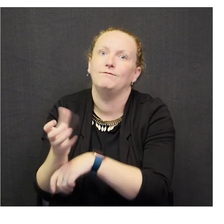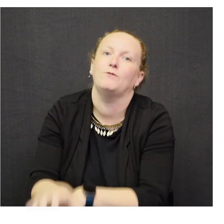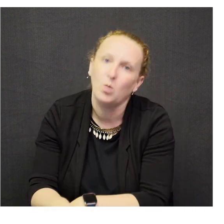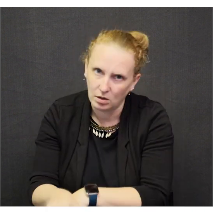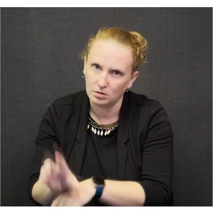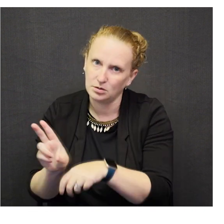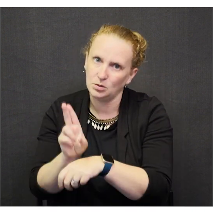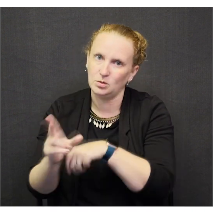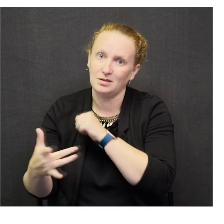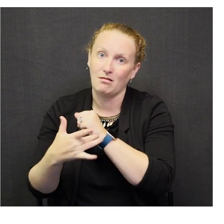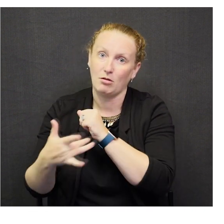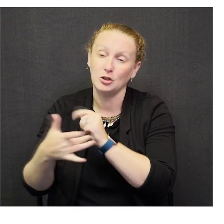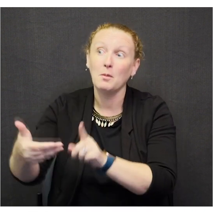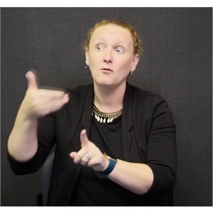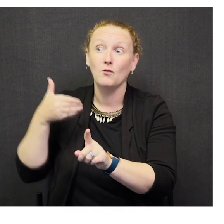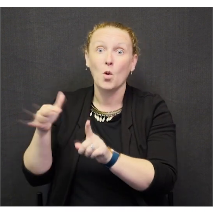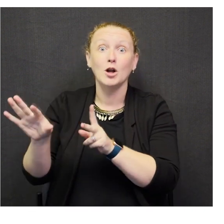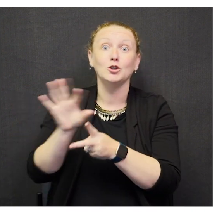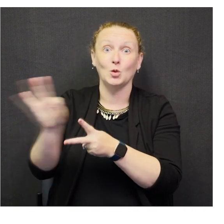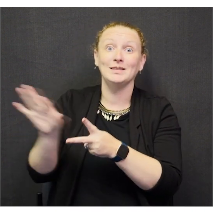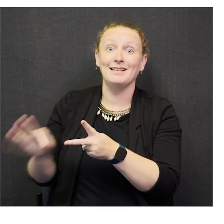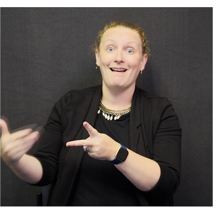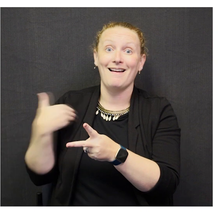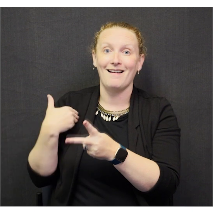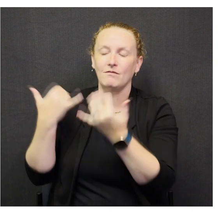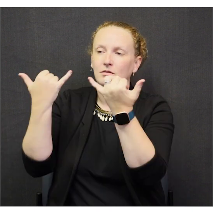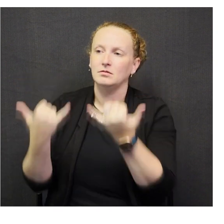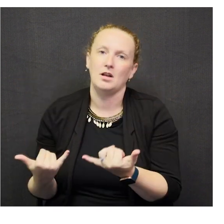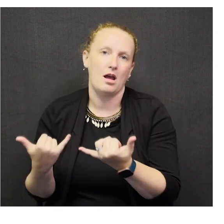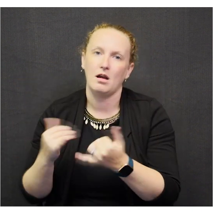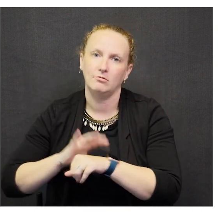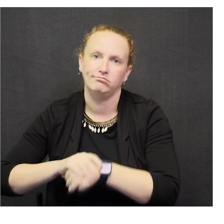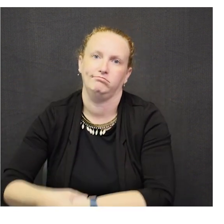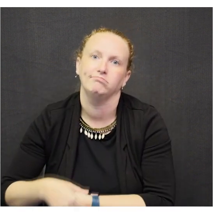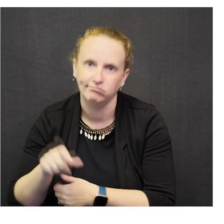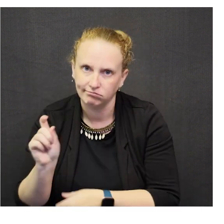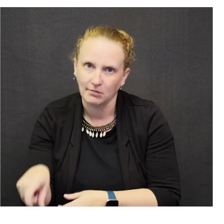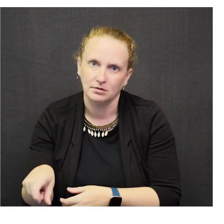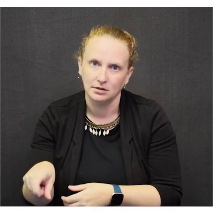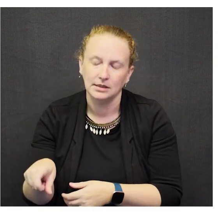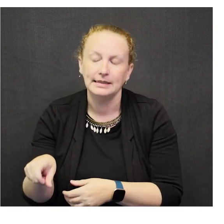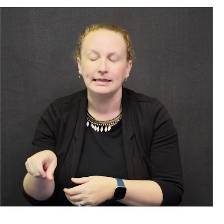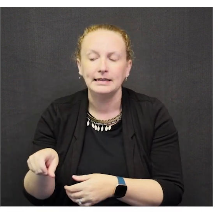using before and for some patients that the big change and it could be a frustration.